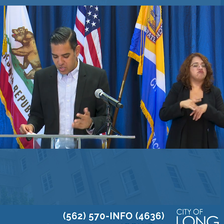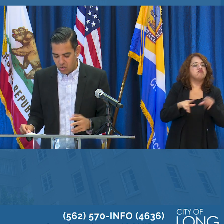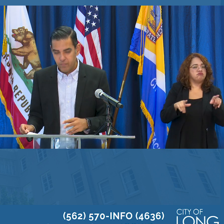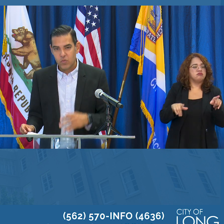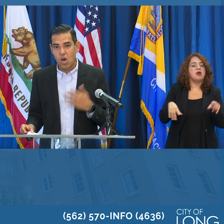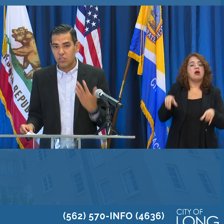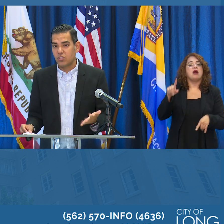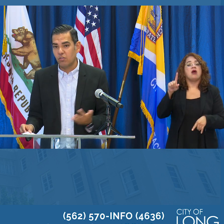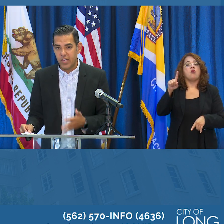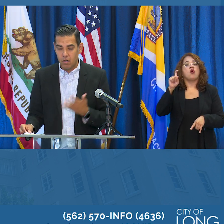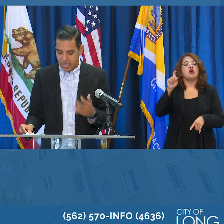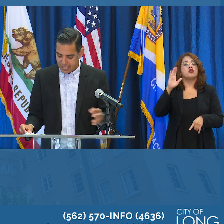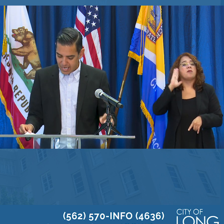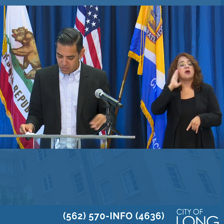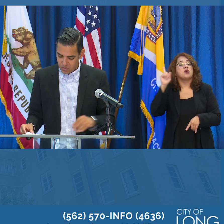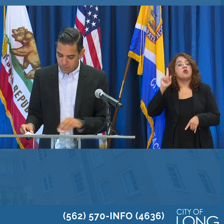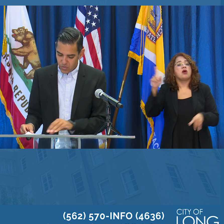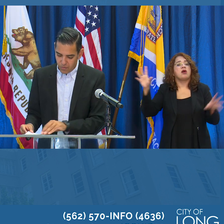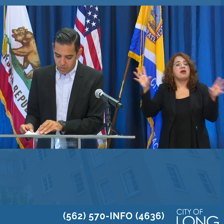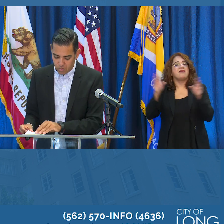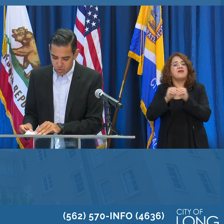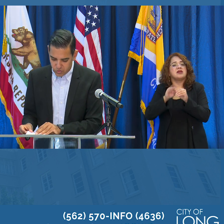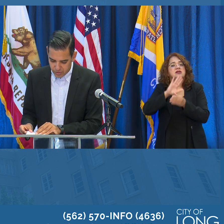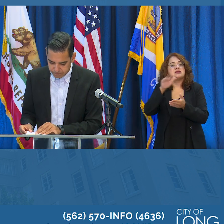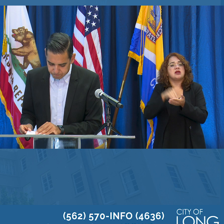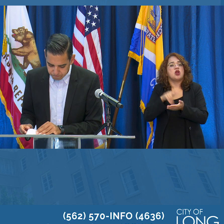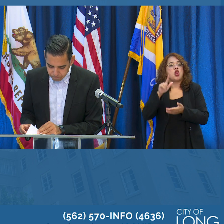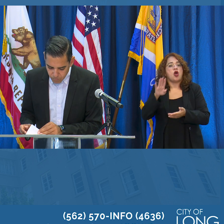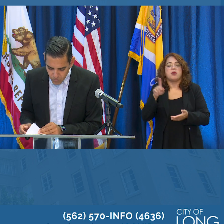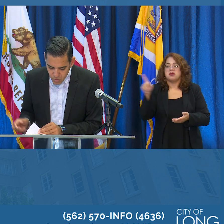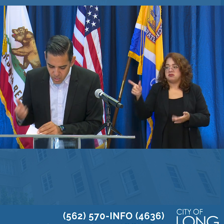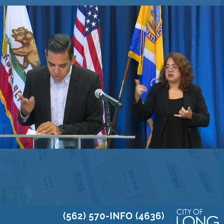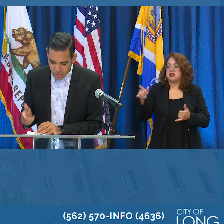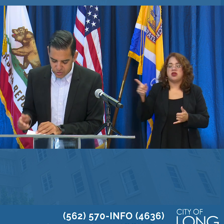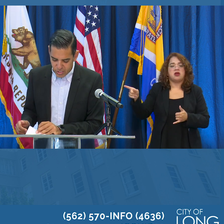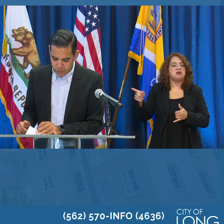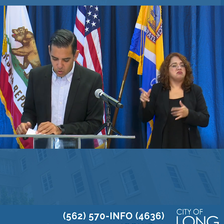center are still there in case of an emergency. You can see of course